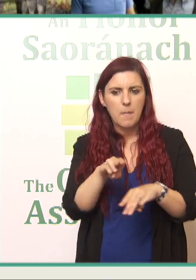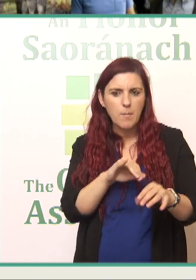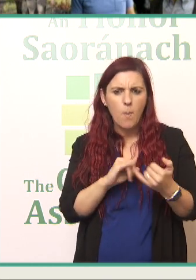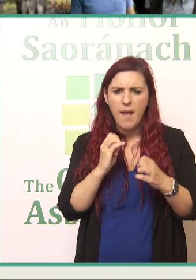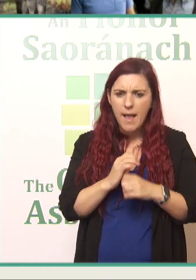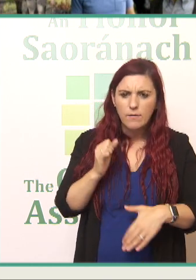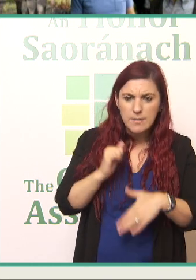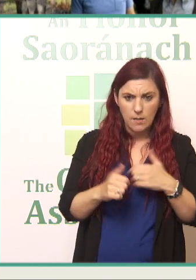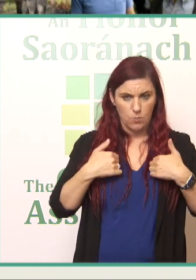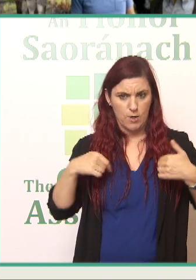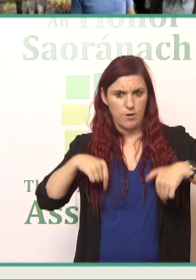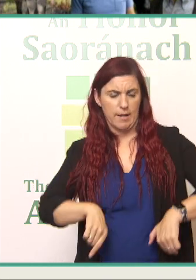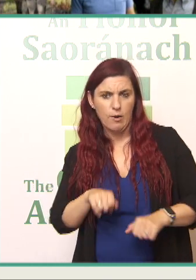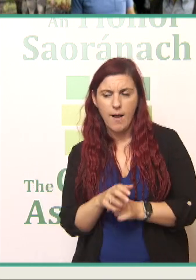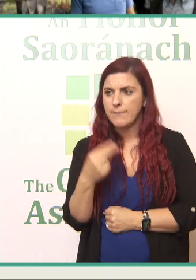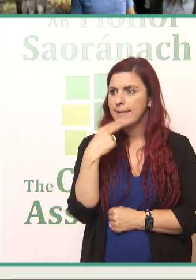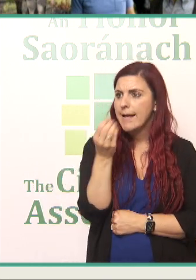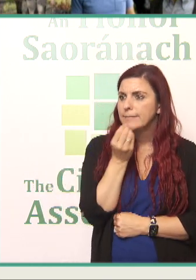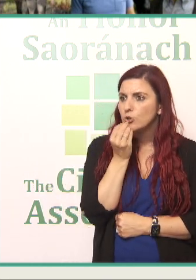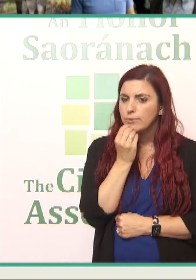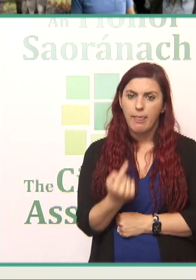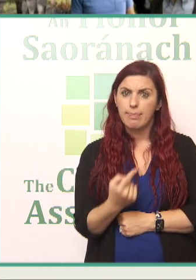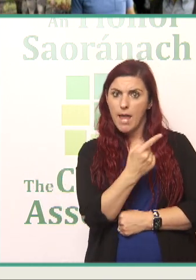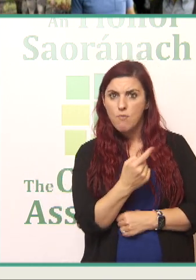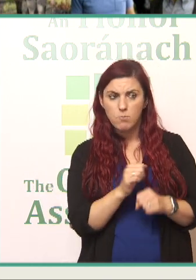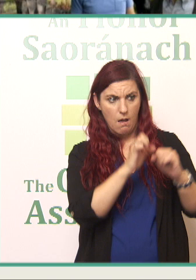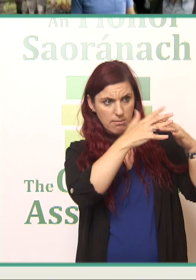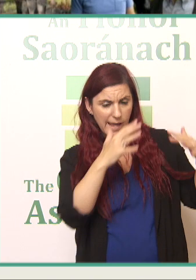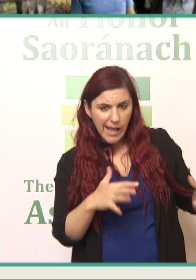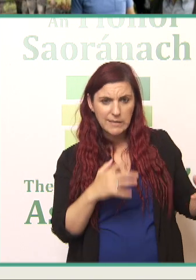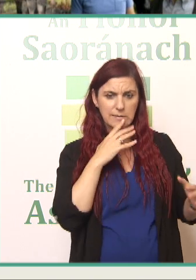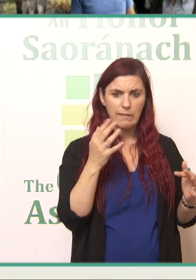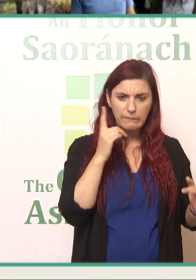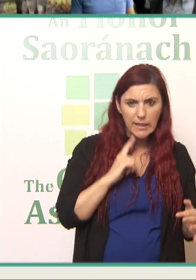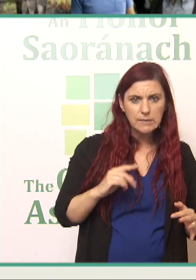while we're here having nice lunches are out there on the hills and out here on fields farming for